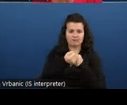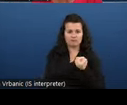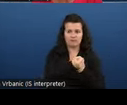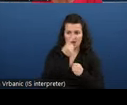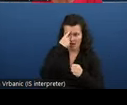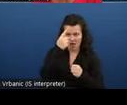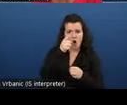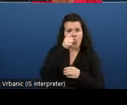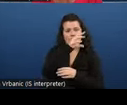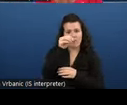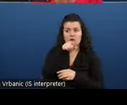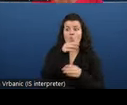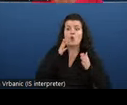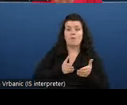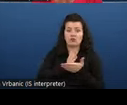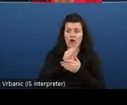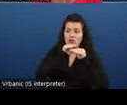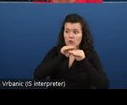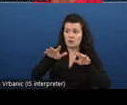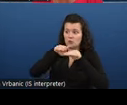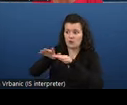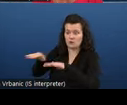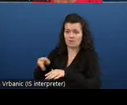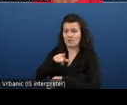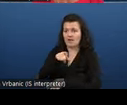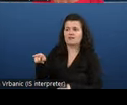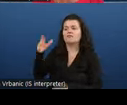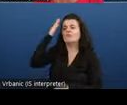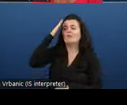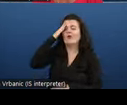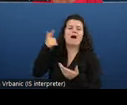so really to understand where the risks are and to take action, but also on inclusion